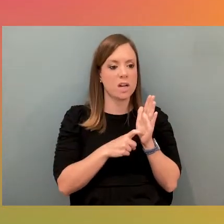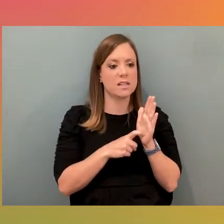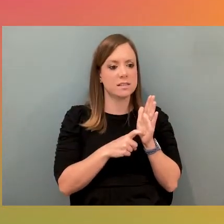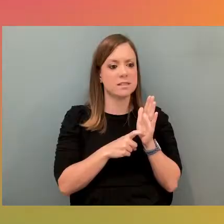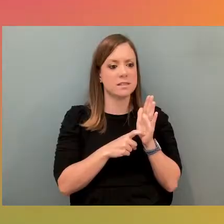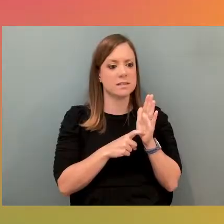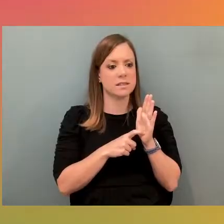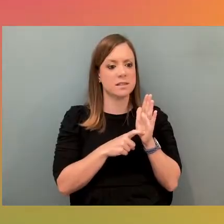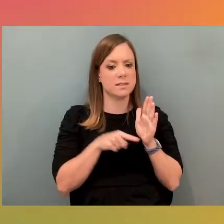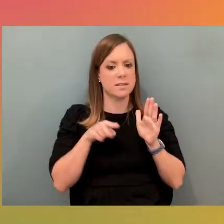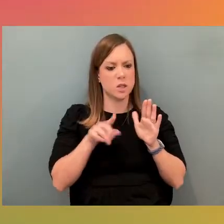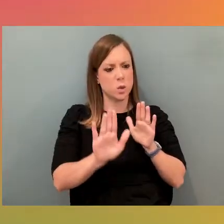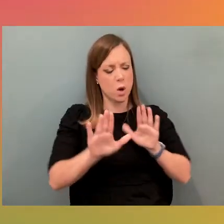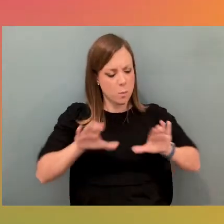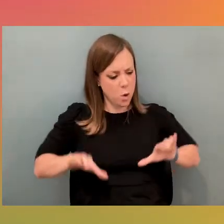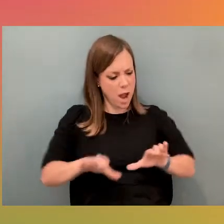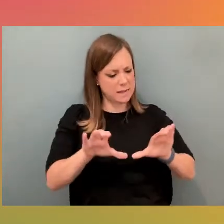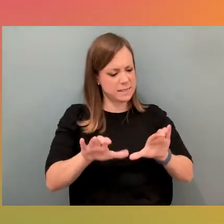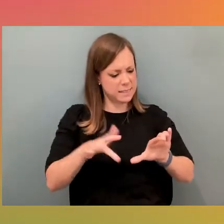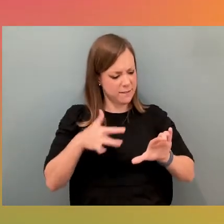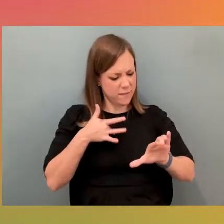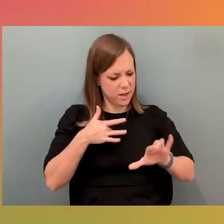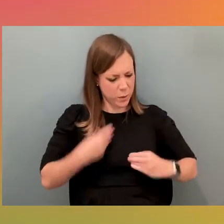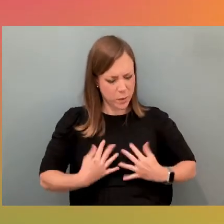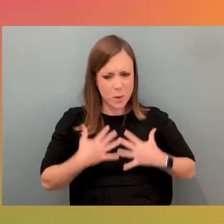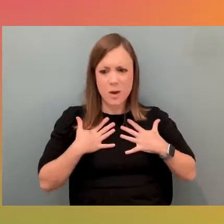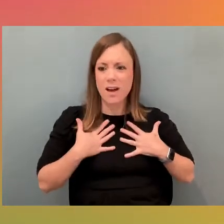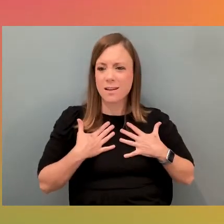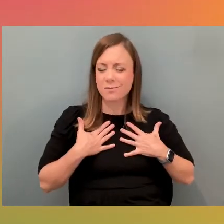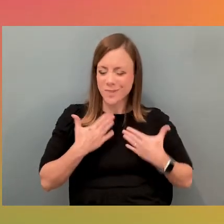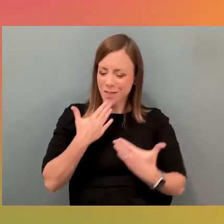WE ARE IN. NOTICE THE EFFECTS OF YOUR